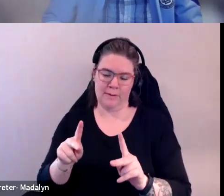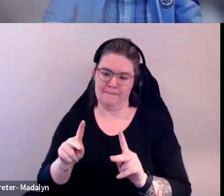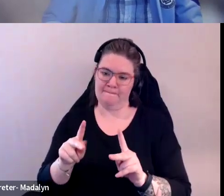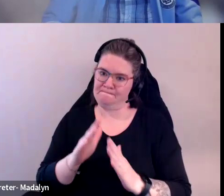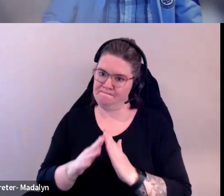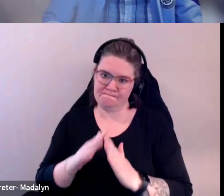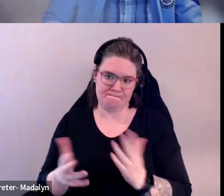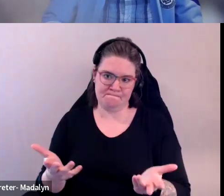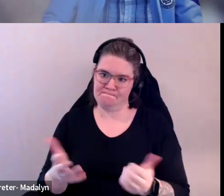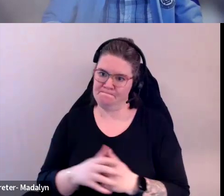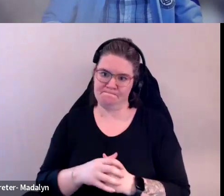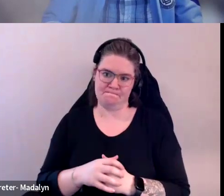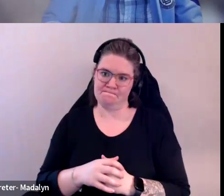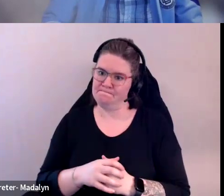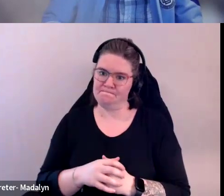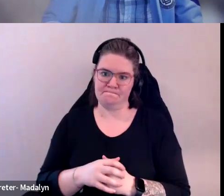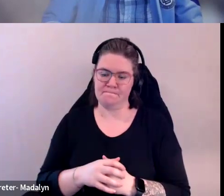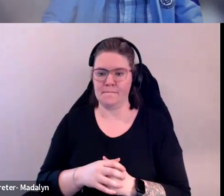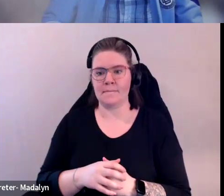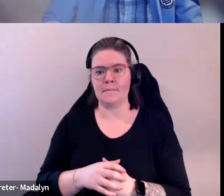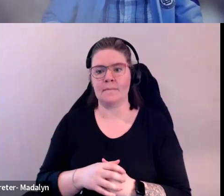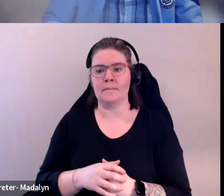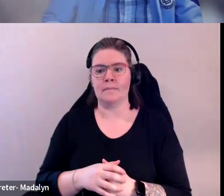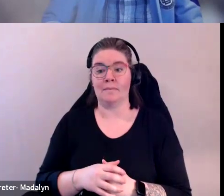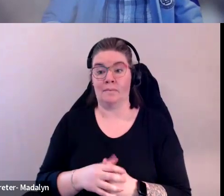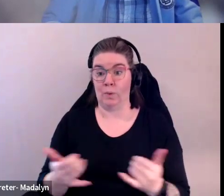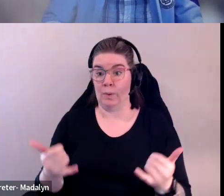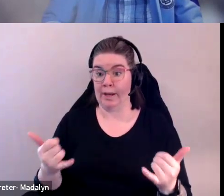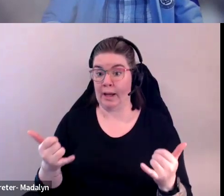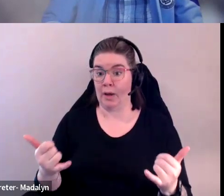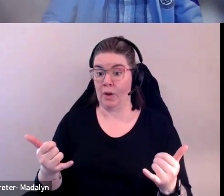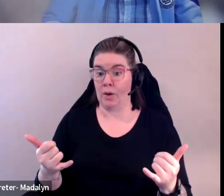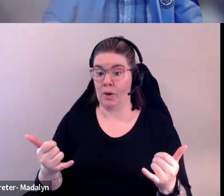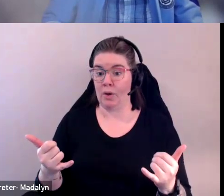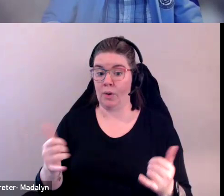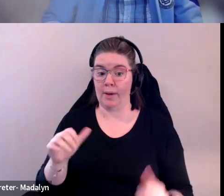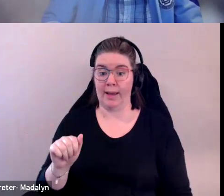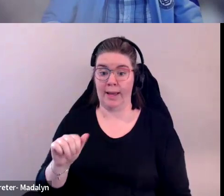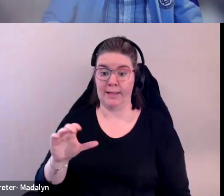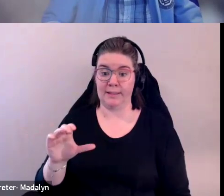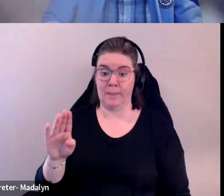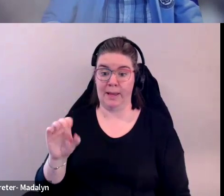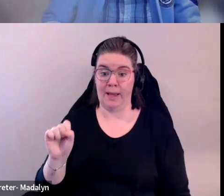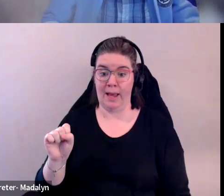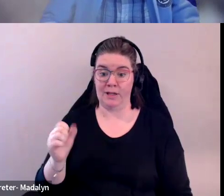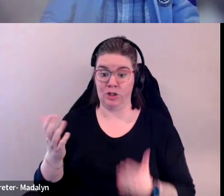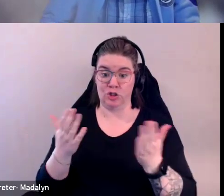Tom Olin: and you'll see right now, right now. Hcs services are going over to private equity.